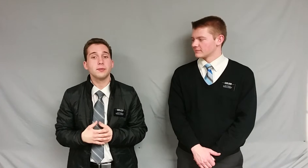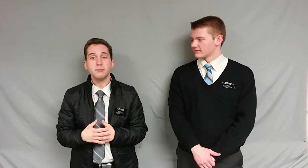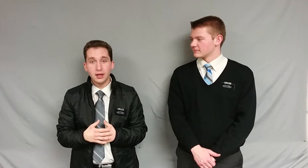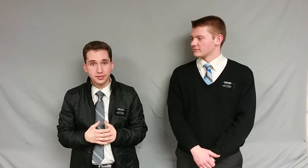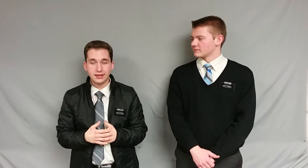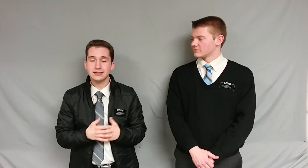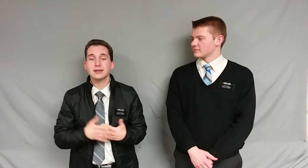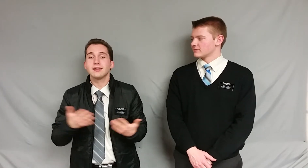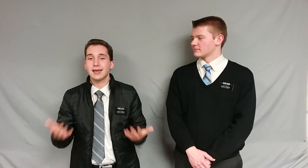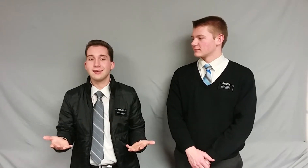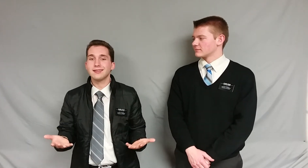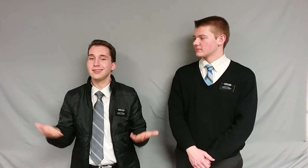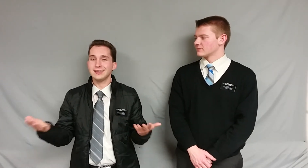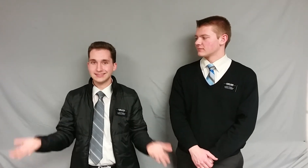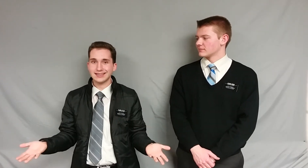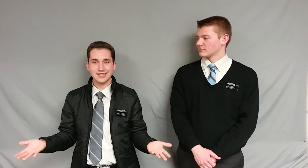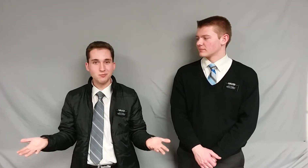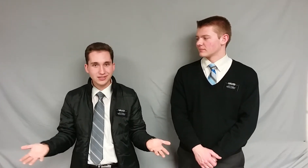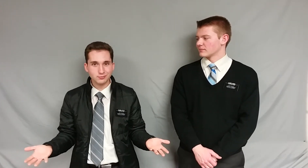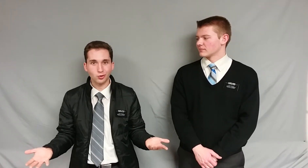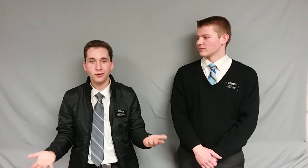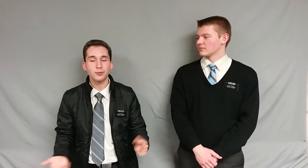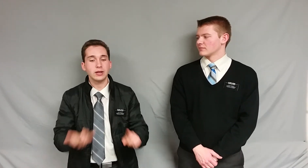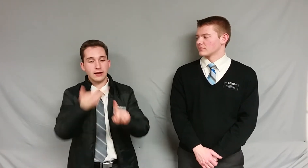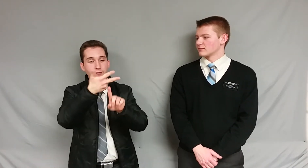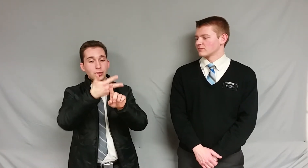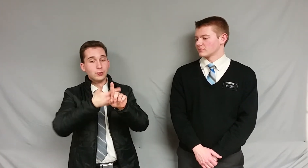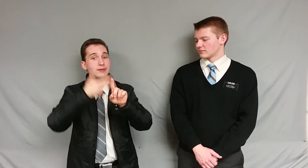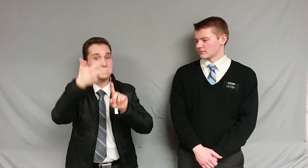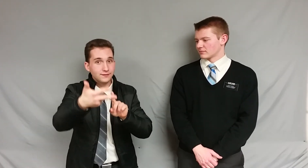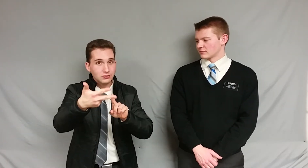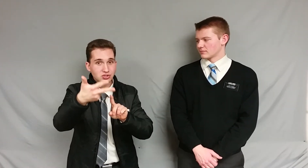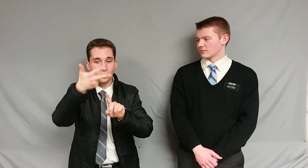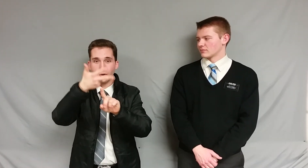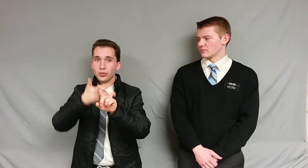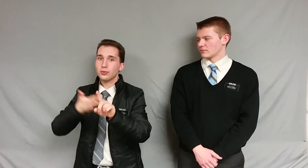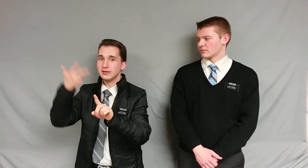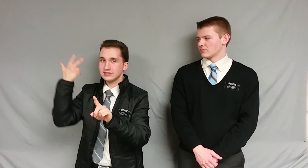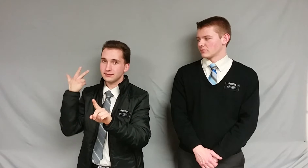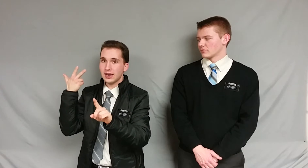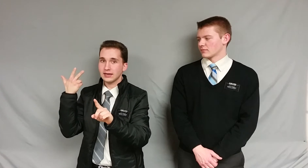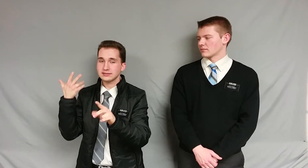With month, it's again, the exact same principle! We have THREE-MONTH-FORWARD or THREE-MONTH-PAST.